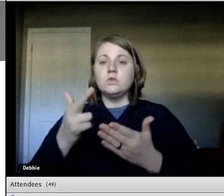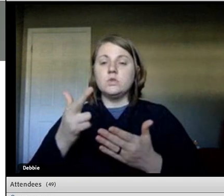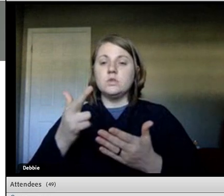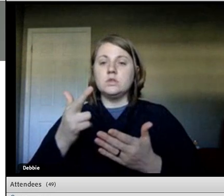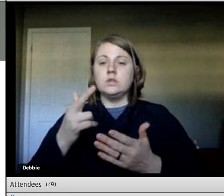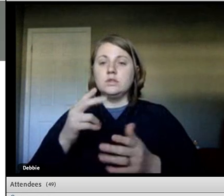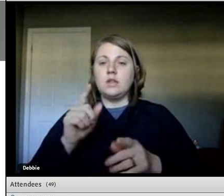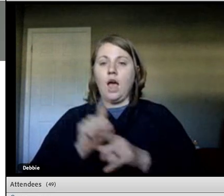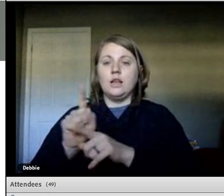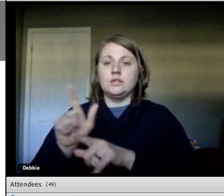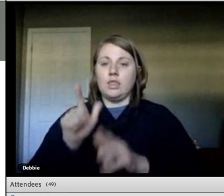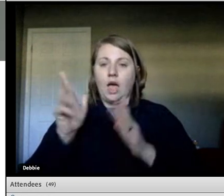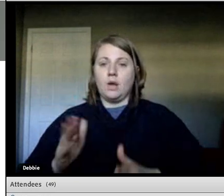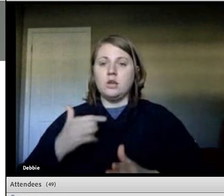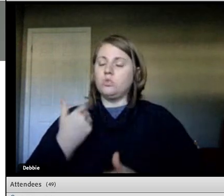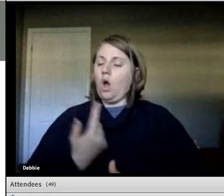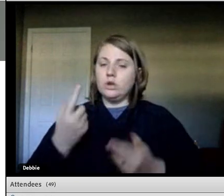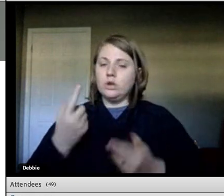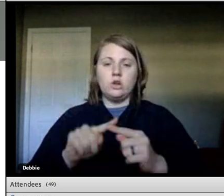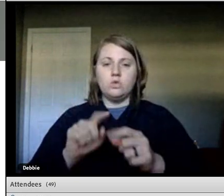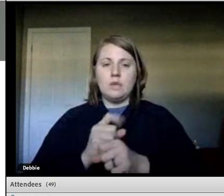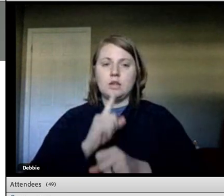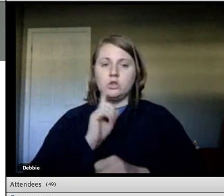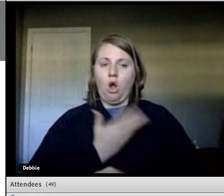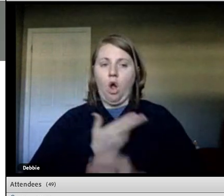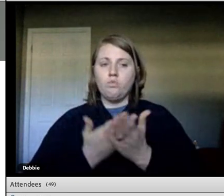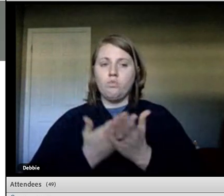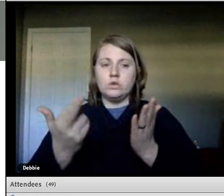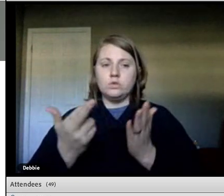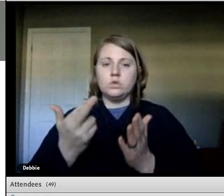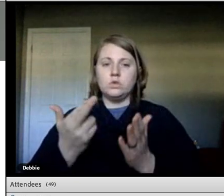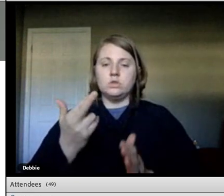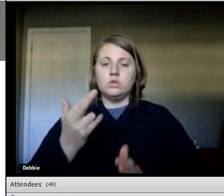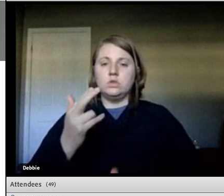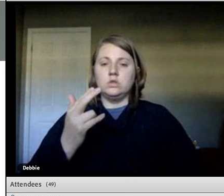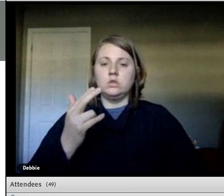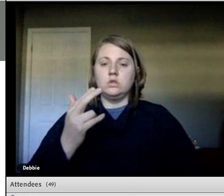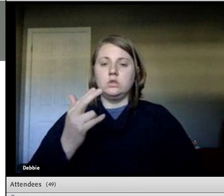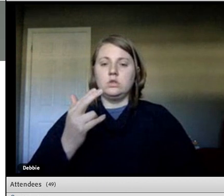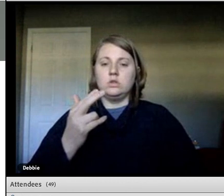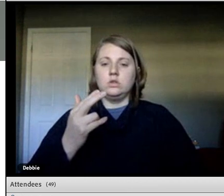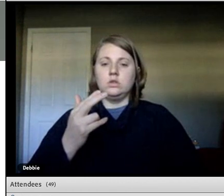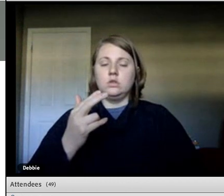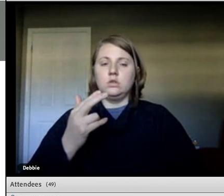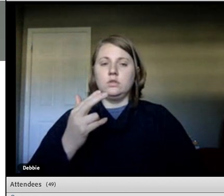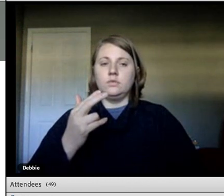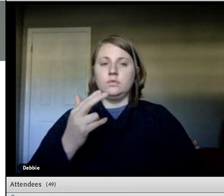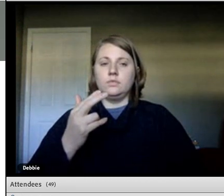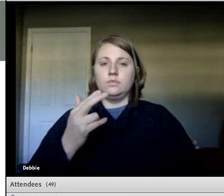our resources -- This isn't the last one. I have a couple more, but we want to make sure